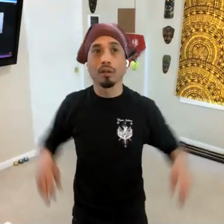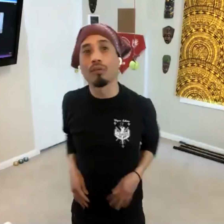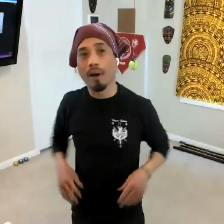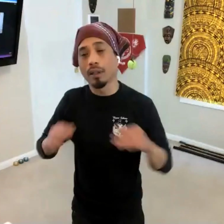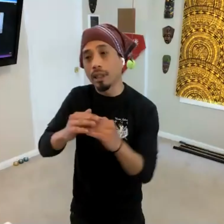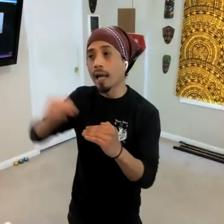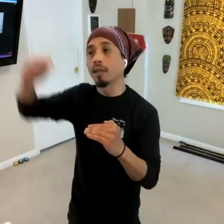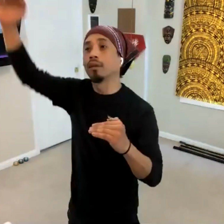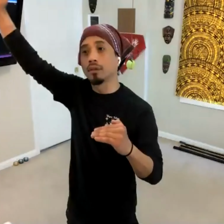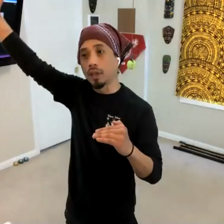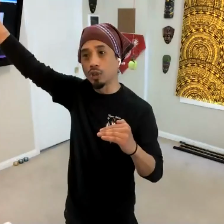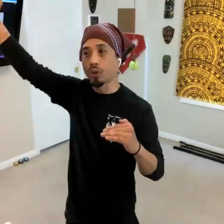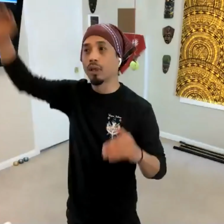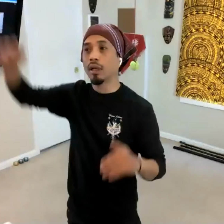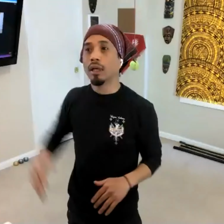WE FOUND OUT HE WAS A MASTER AND HE HAD ANOTHER TEACHER AND